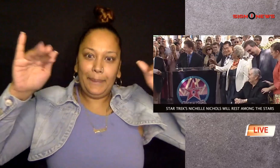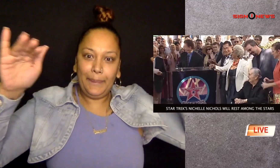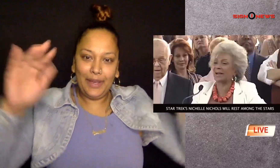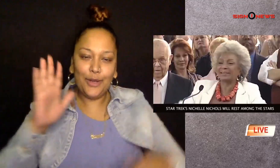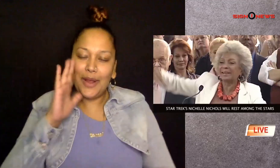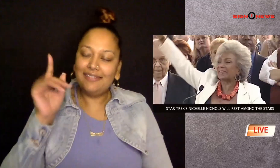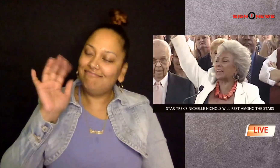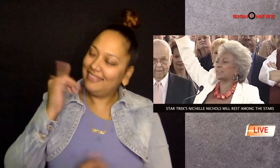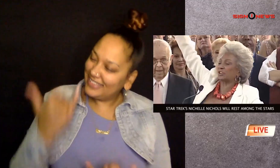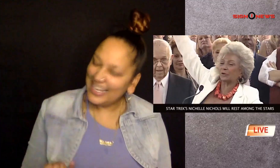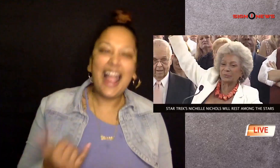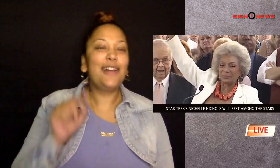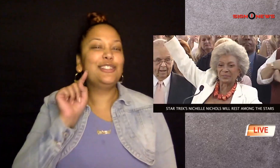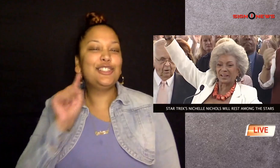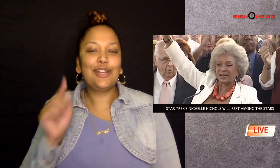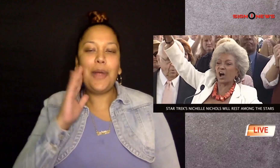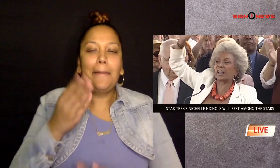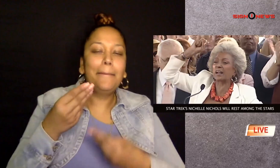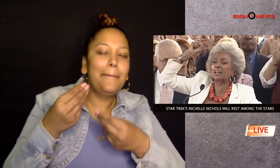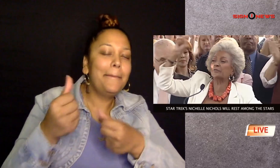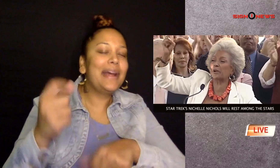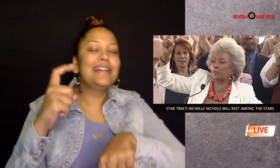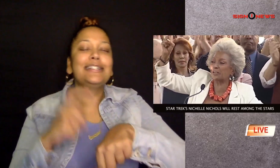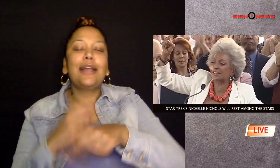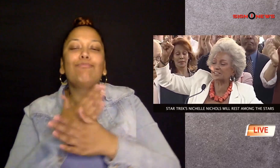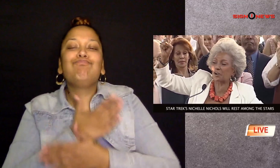she will now spend eternity exploring the universe